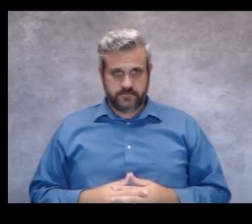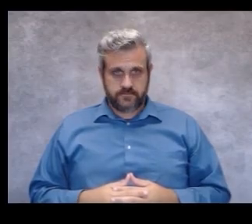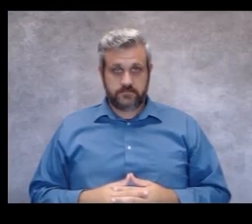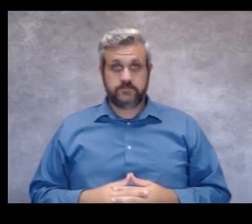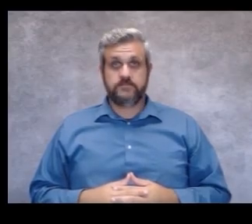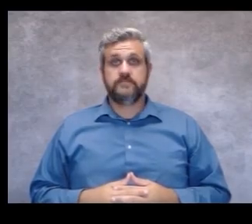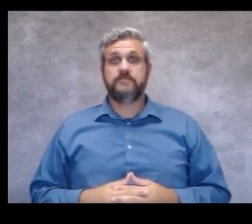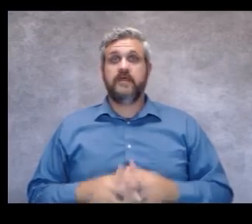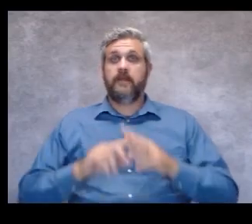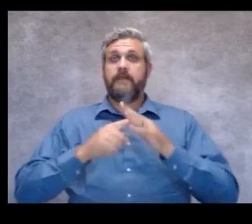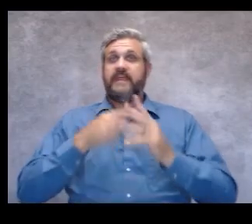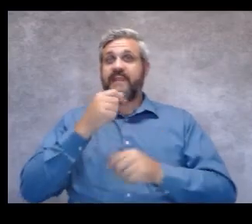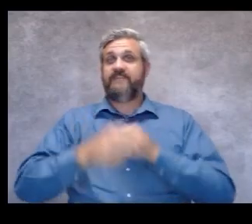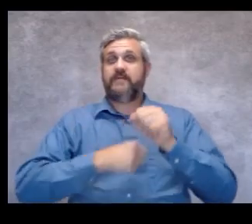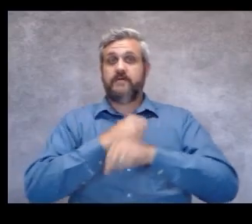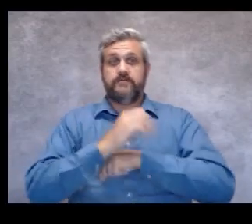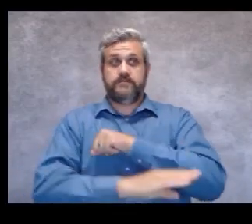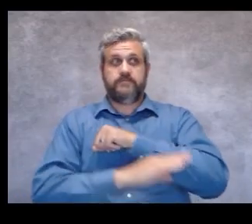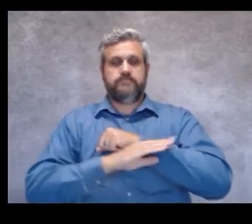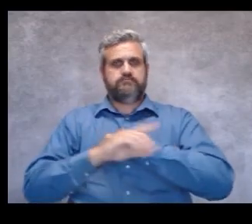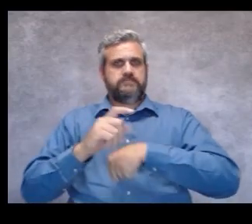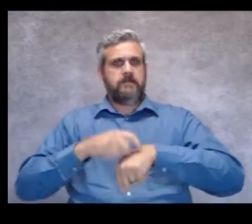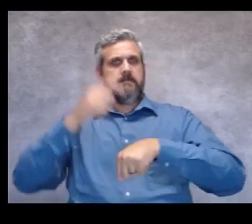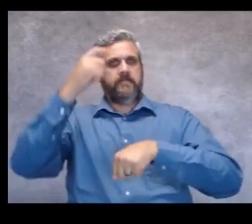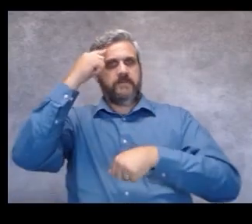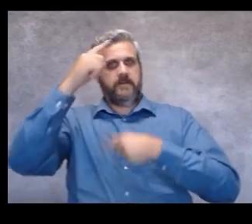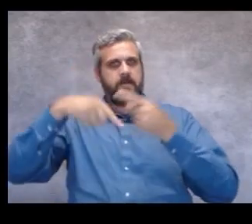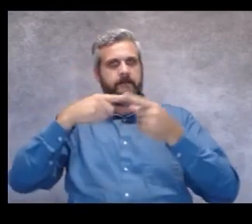beginning of the year is a time to think about student services. This may have